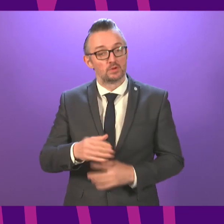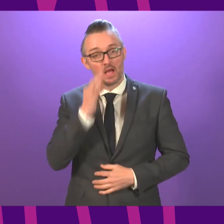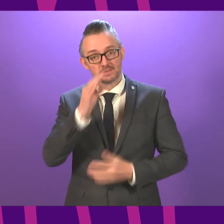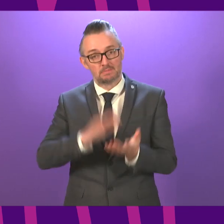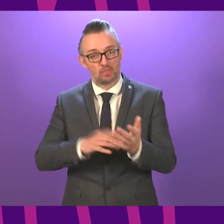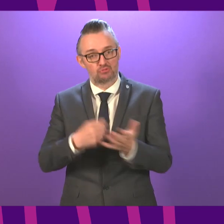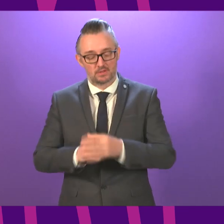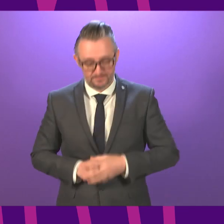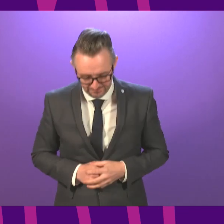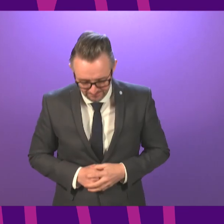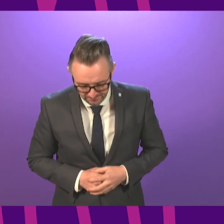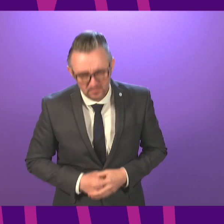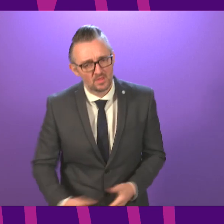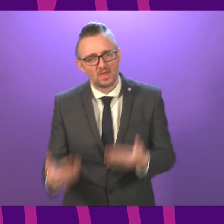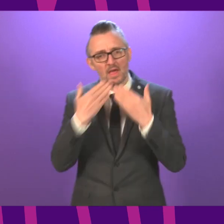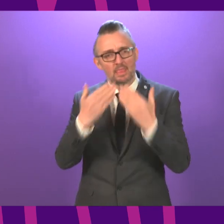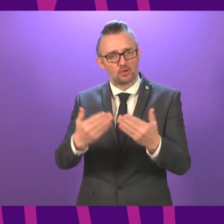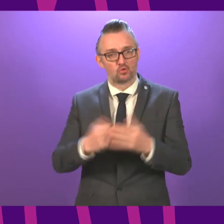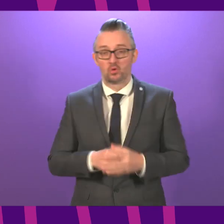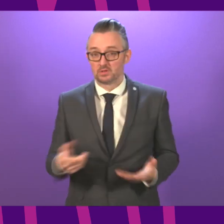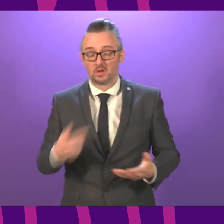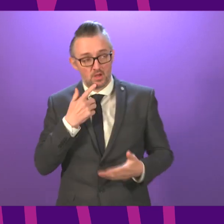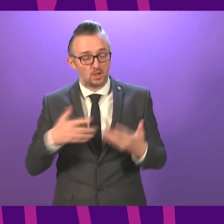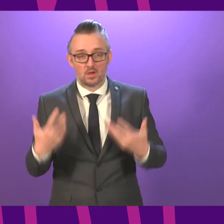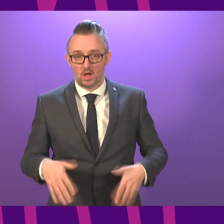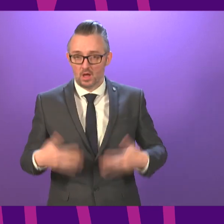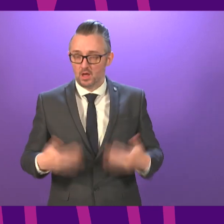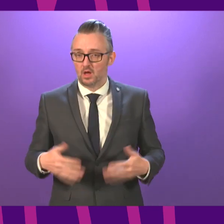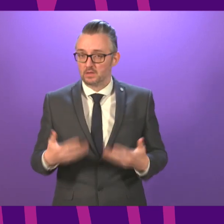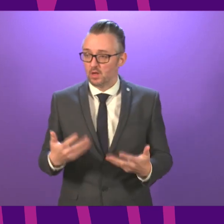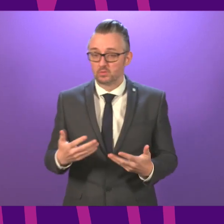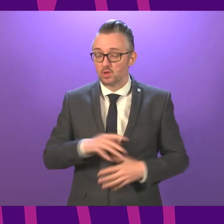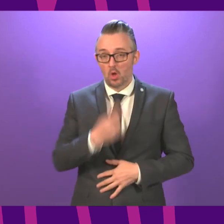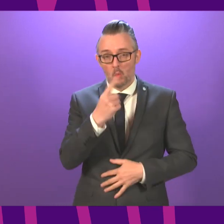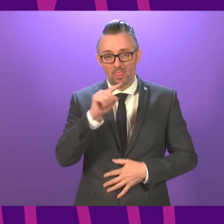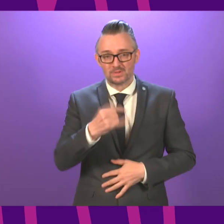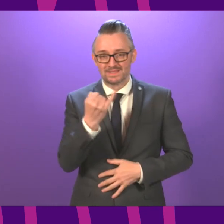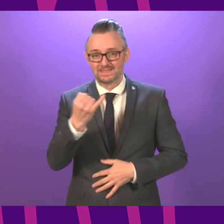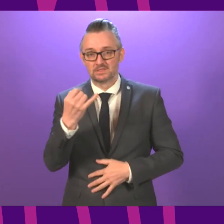It is utterly incredible that, some 1,629 days since the European Union referendum,